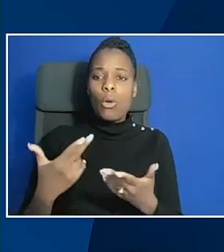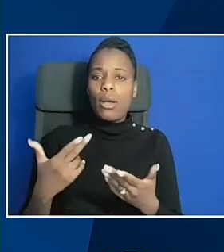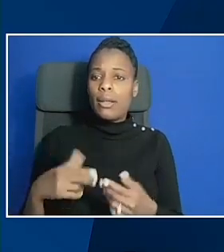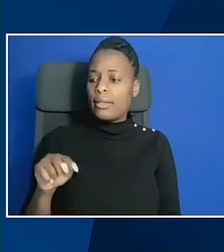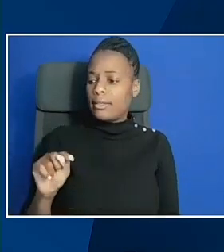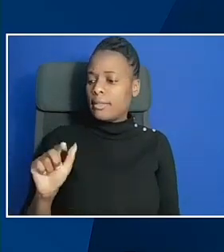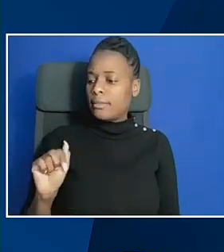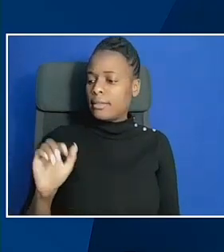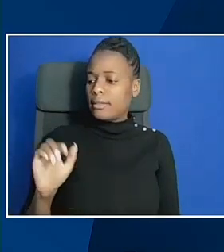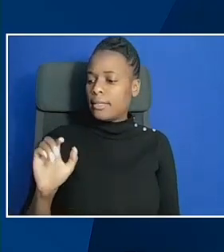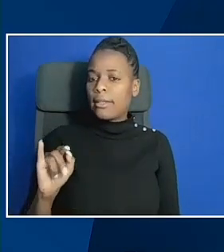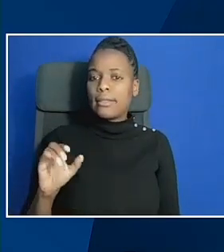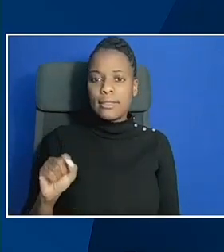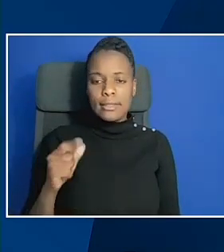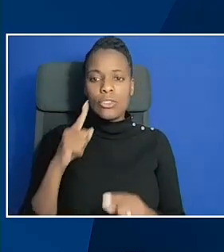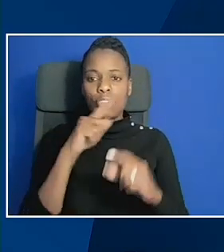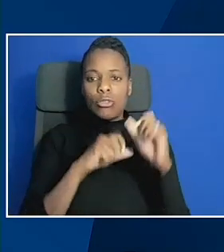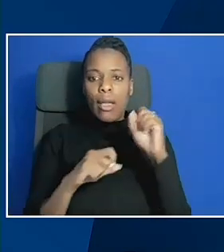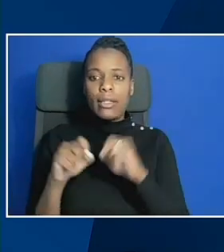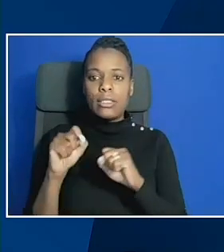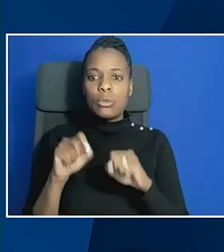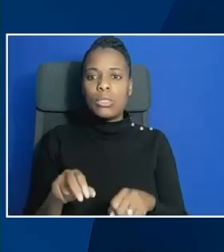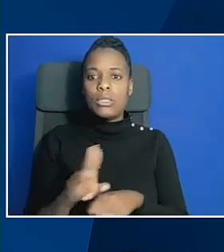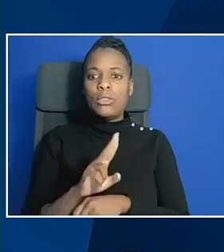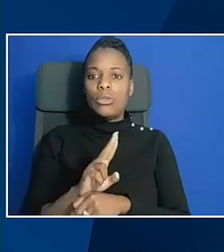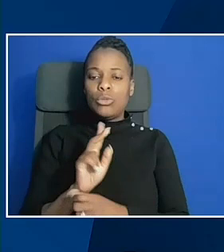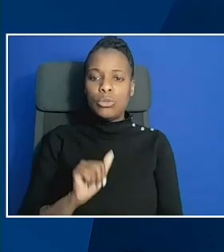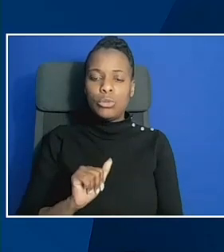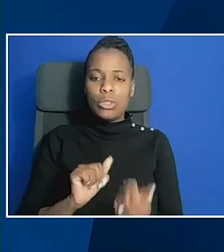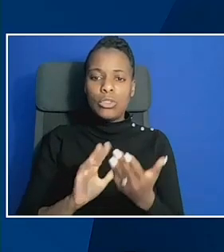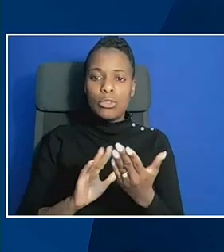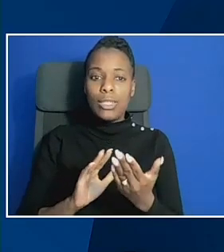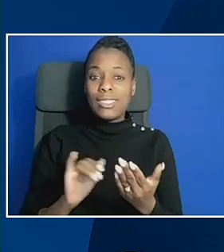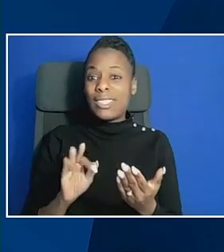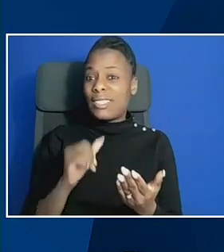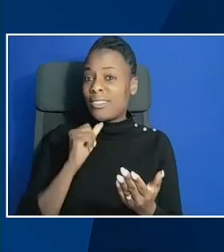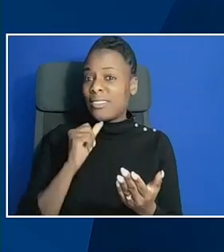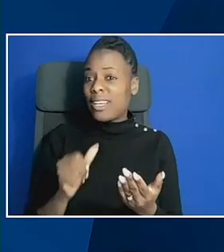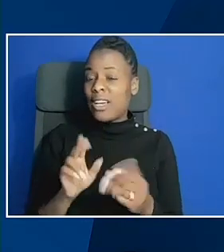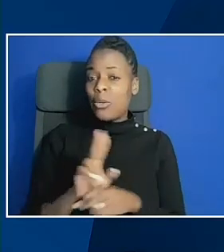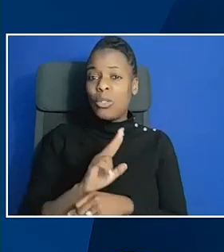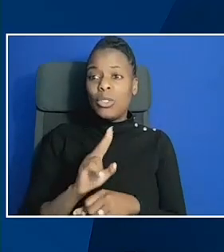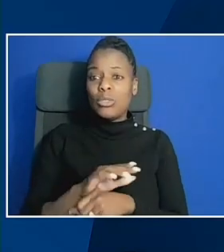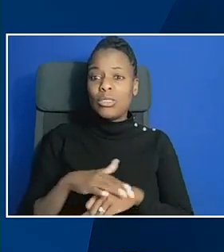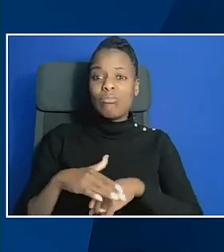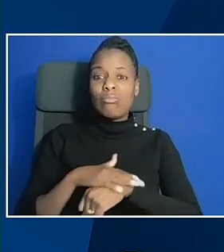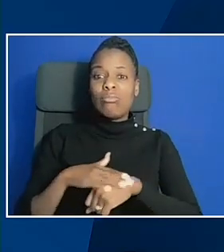address it. In absence of that, we're using blanket language that we all think we agree to.